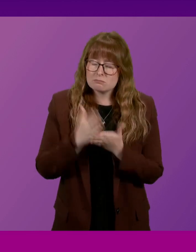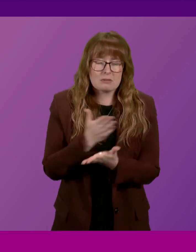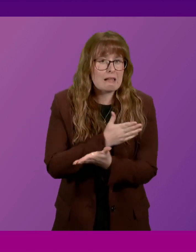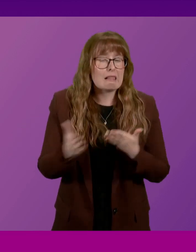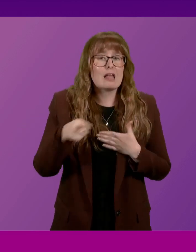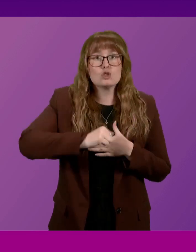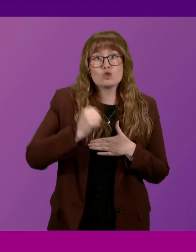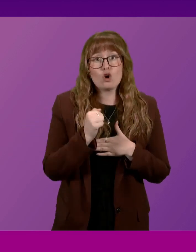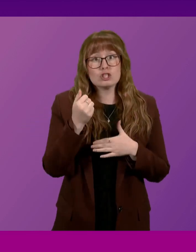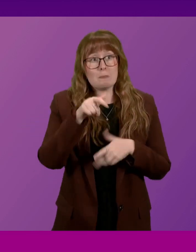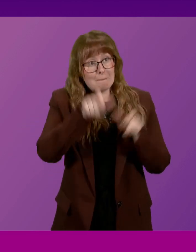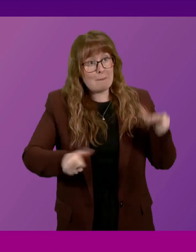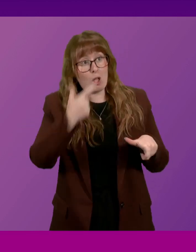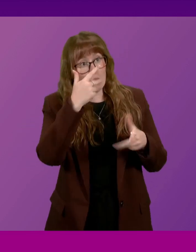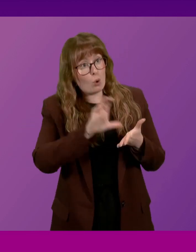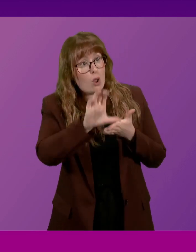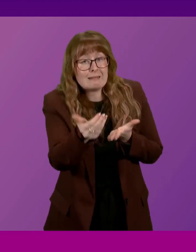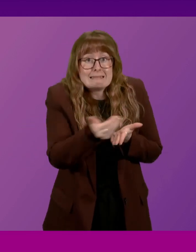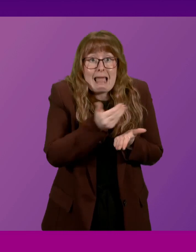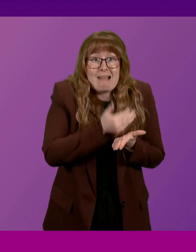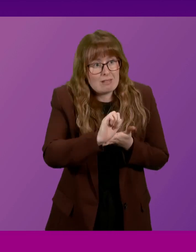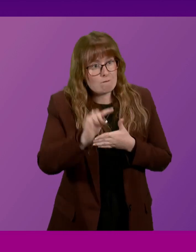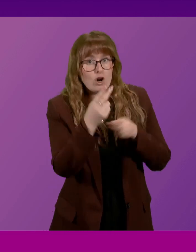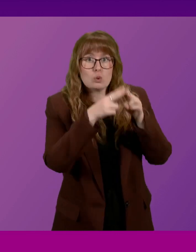put that money towards saving for their first homes, keeping those homes warm,